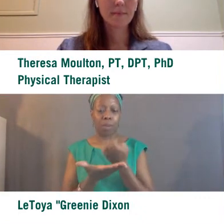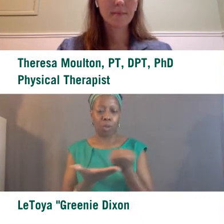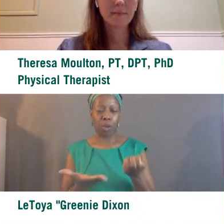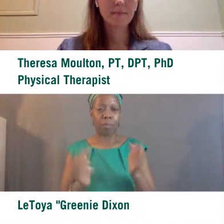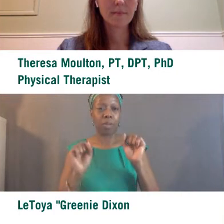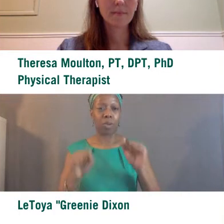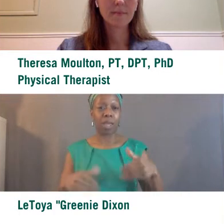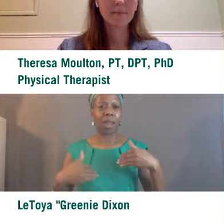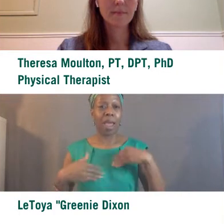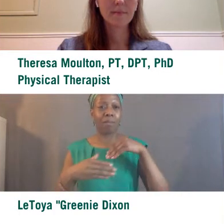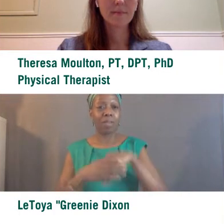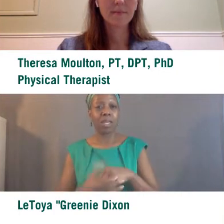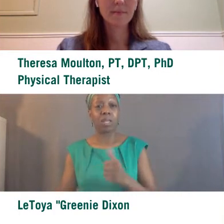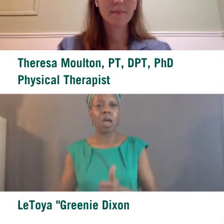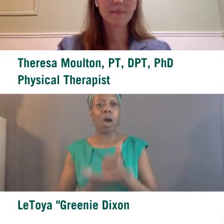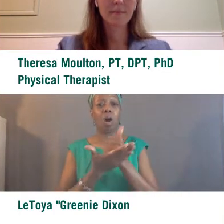if your wheelchair needs an upgrade.